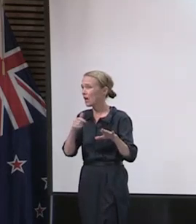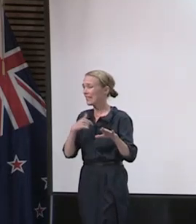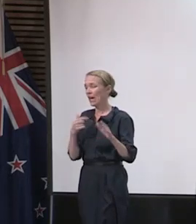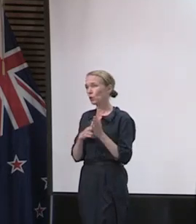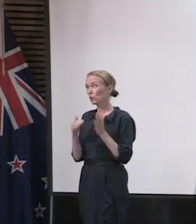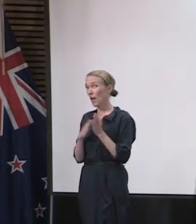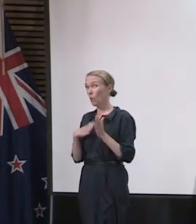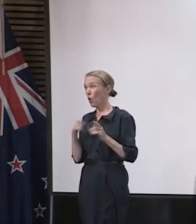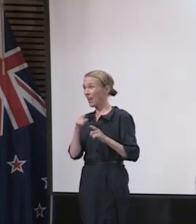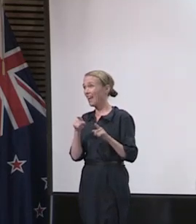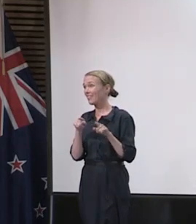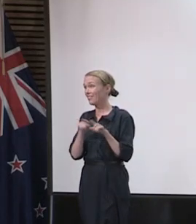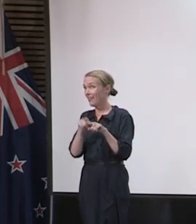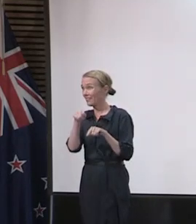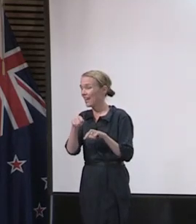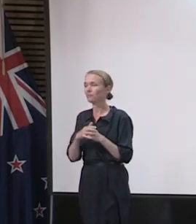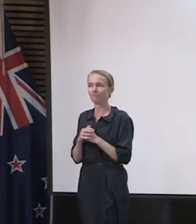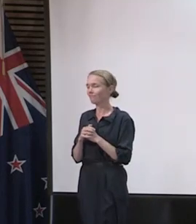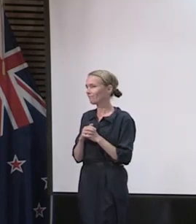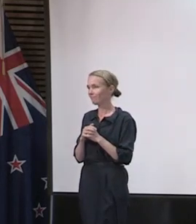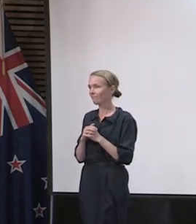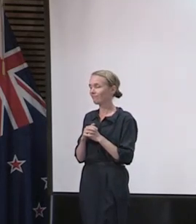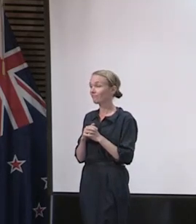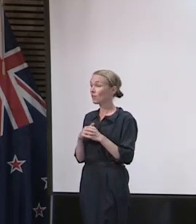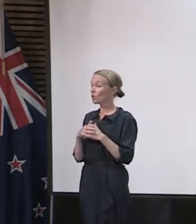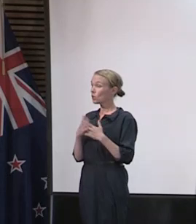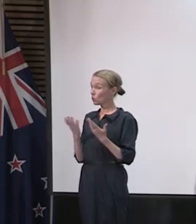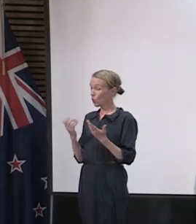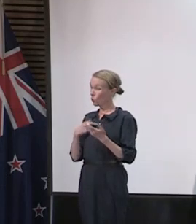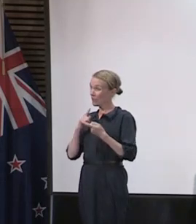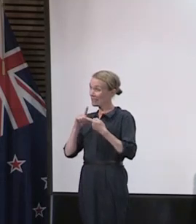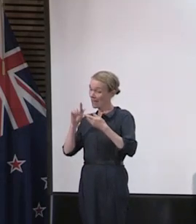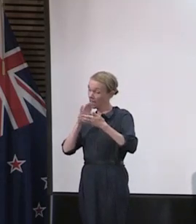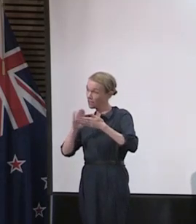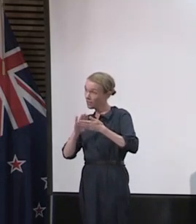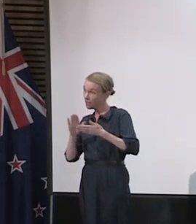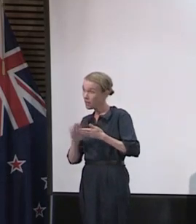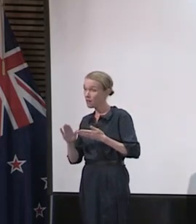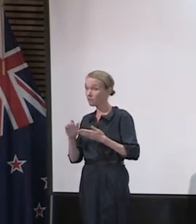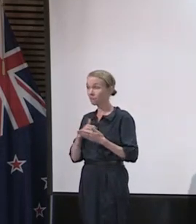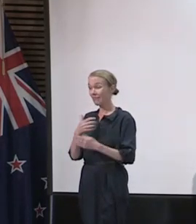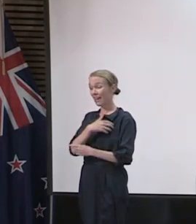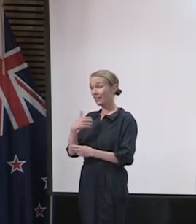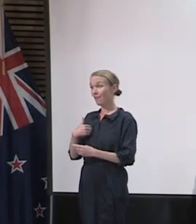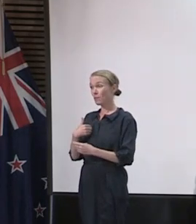don't lose the gains that have been so hard fought for. But, again, as I say, we are